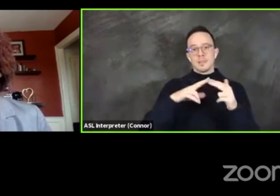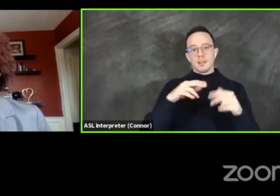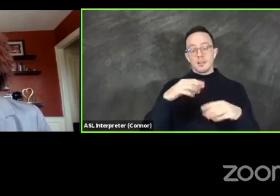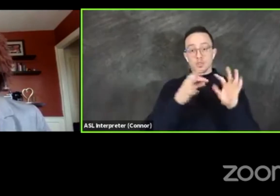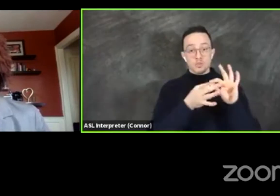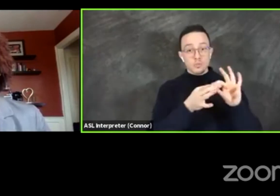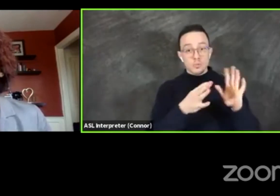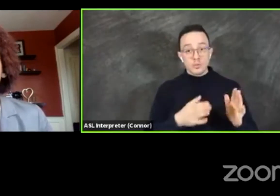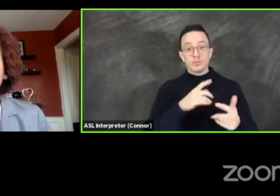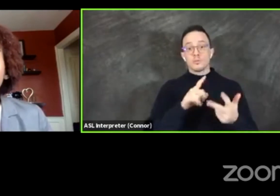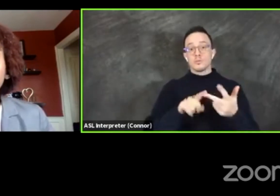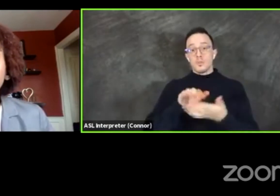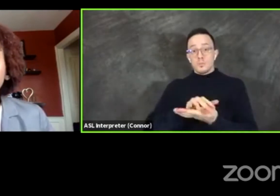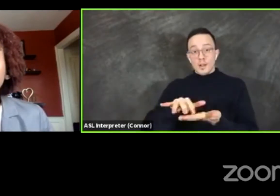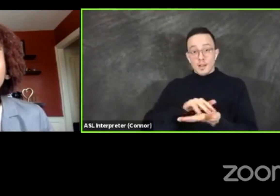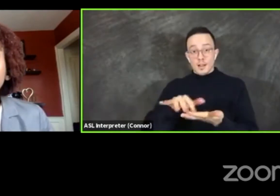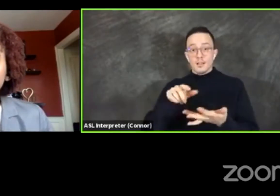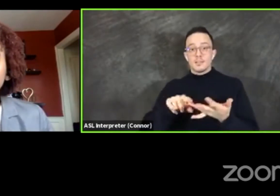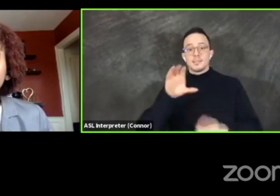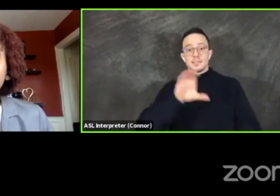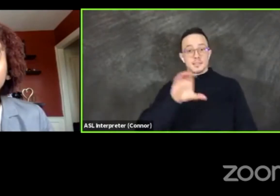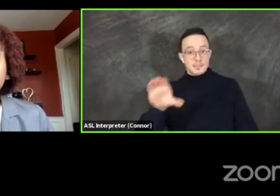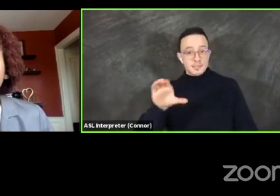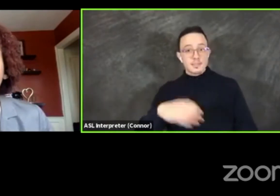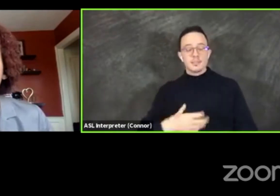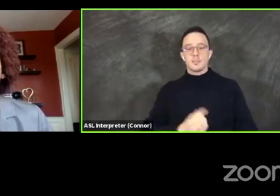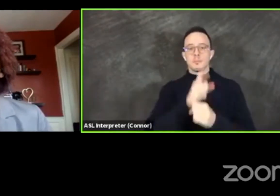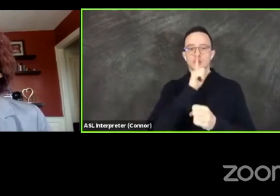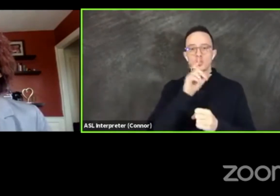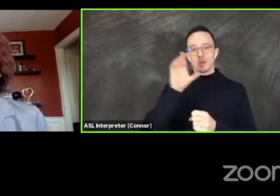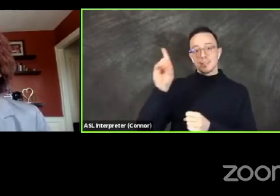AND CENTERING THE WORK, SCHOLARSHIP AND DIRECTION OF DISABLED ARTISTS IS A CRITICAL